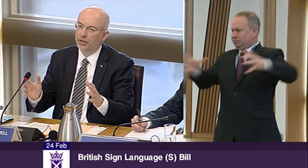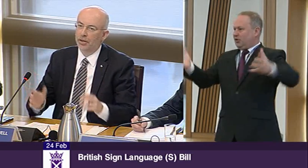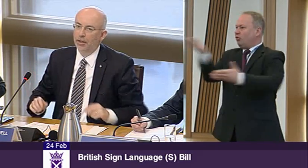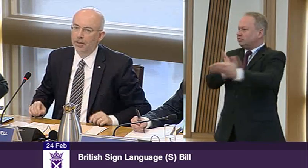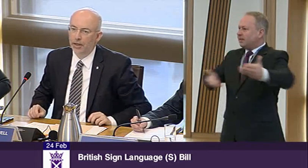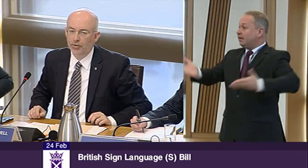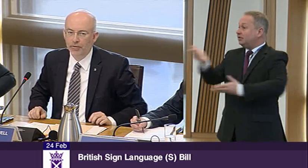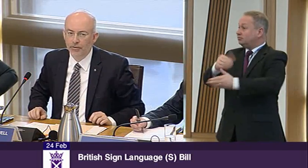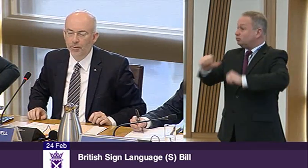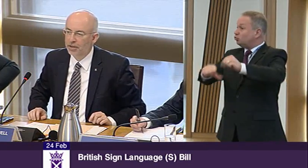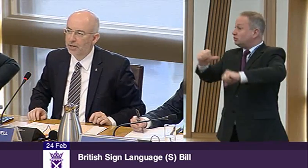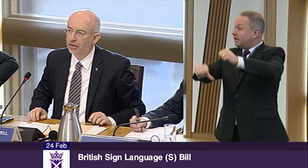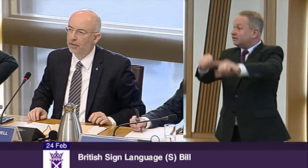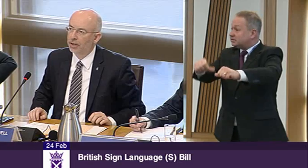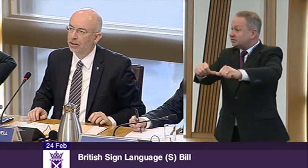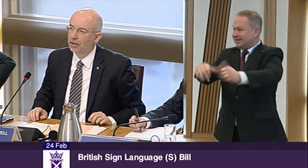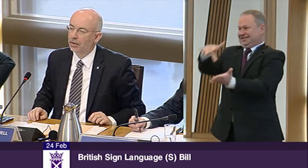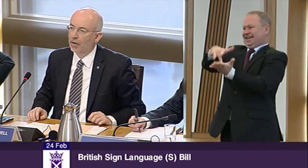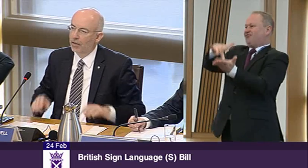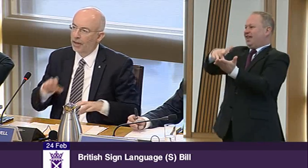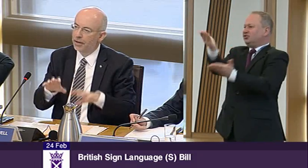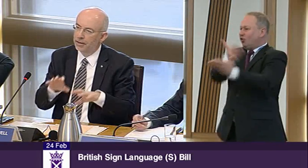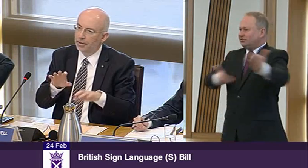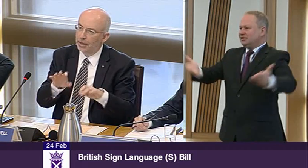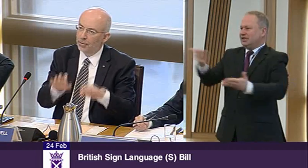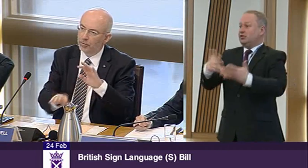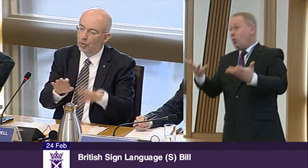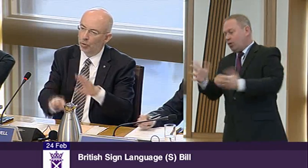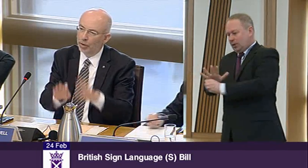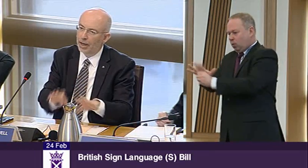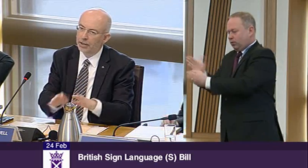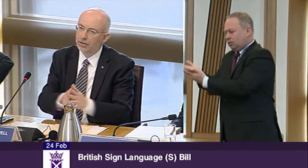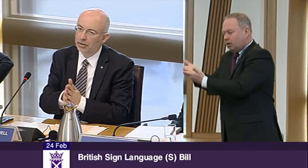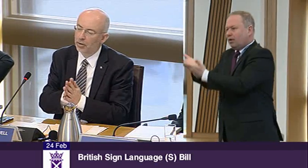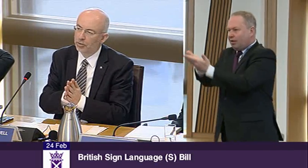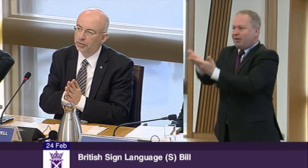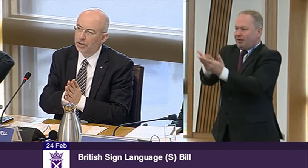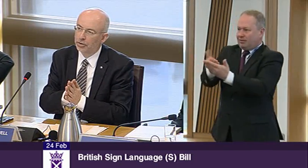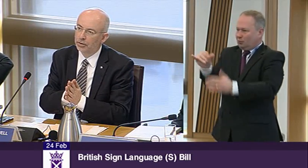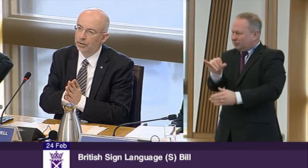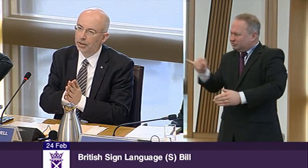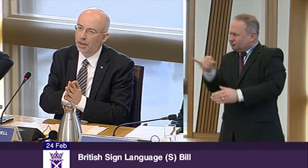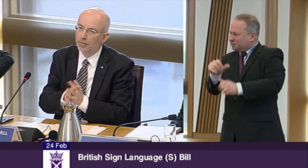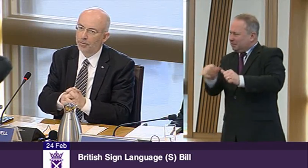consultation process, driven from the centre, rather than more localised consultation by